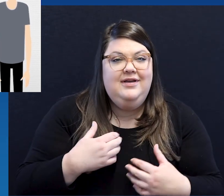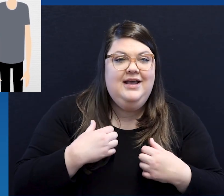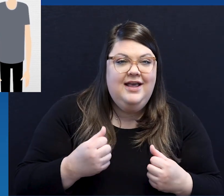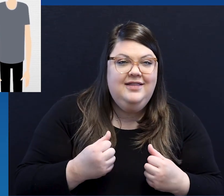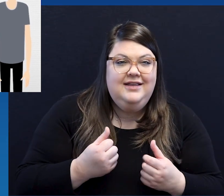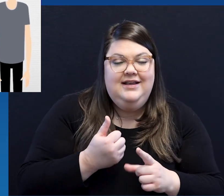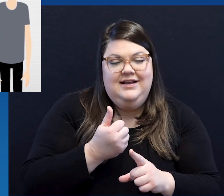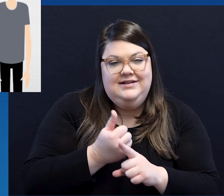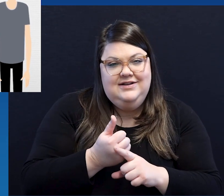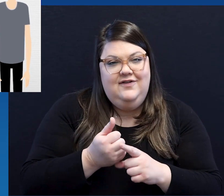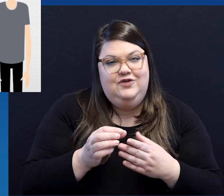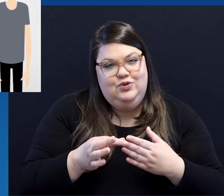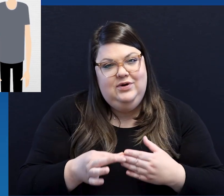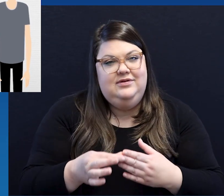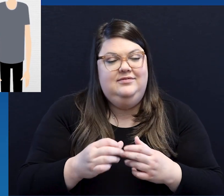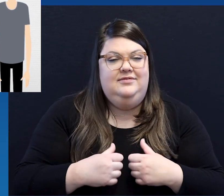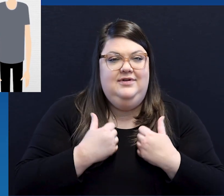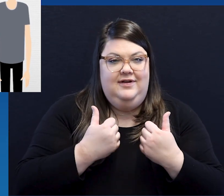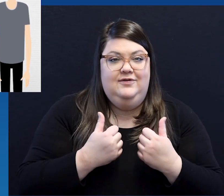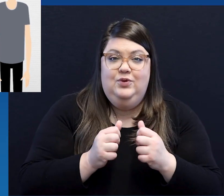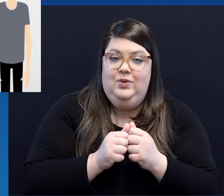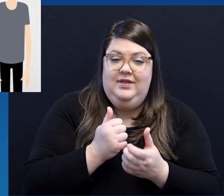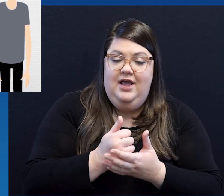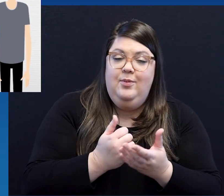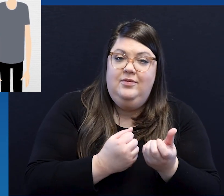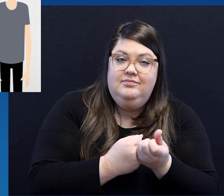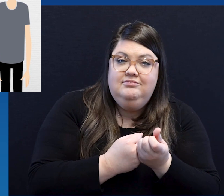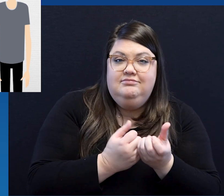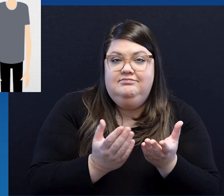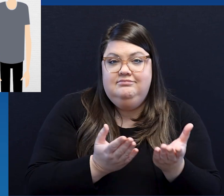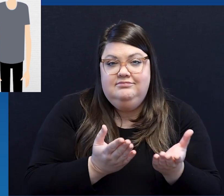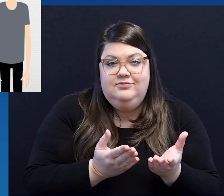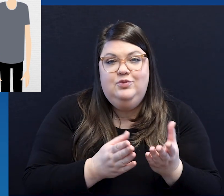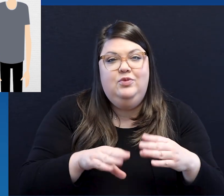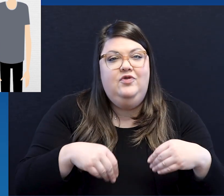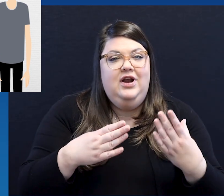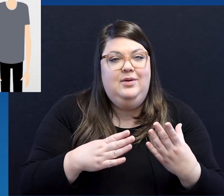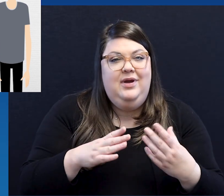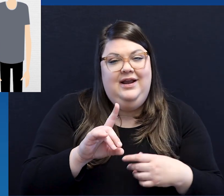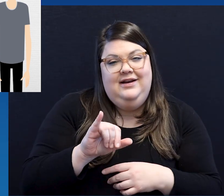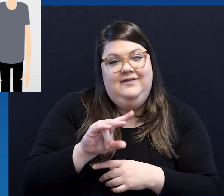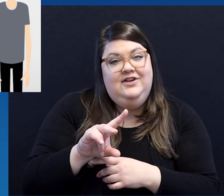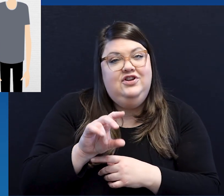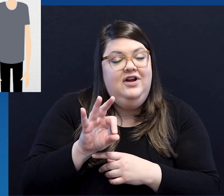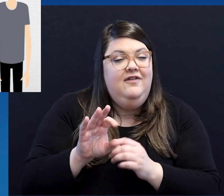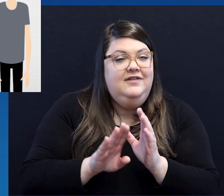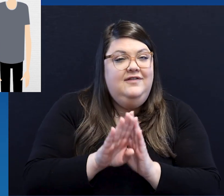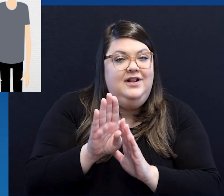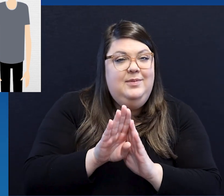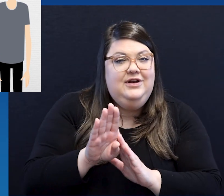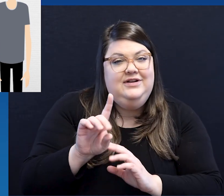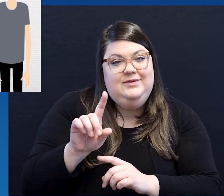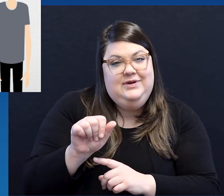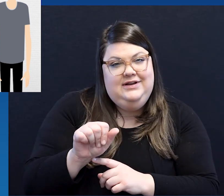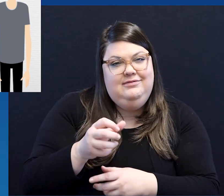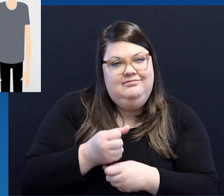[Narrator] The Arizona Department of Economic Security is committed to empowering Arizonans with developmental disabilities to lead happy,